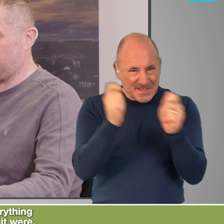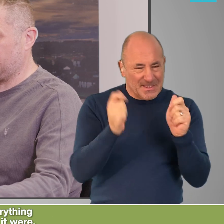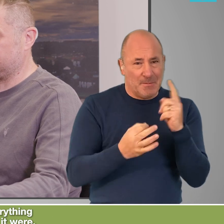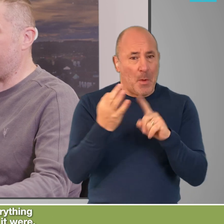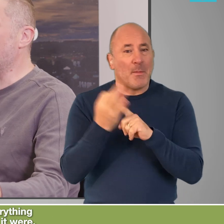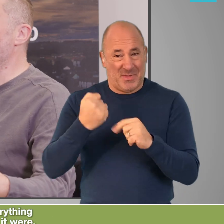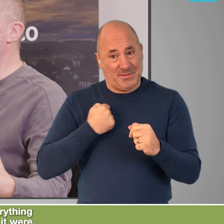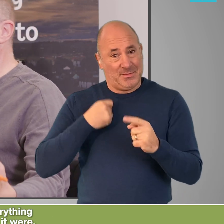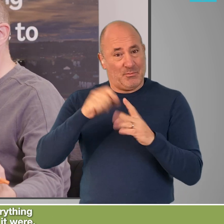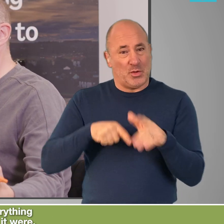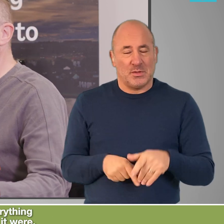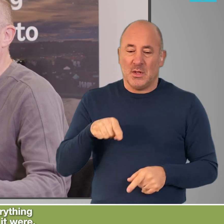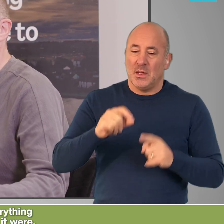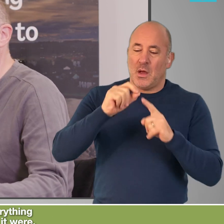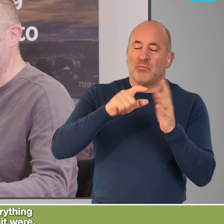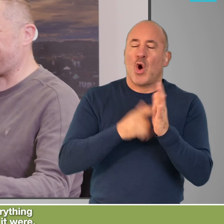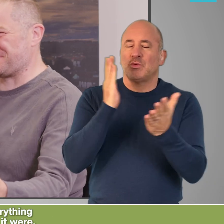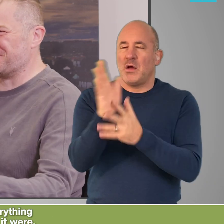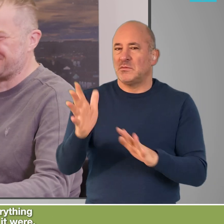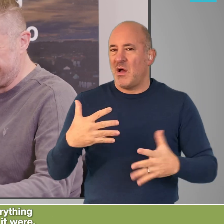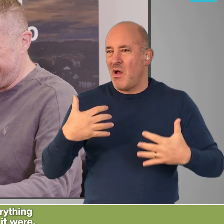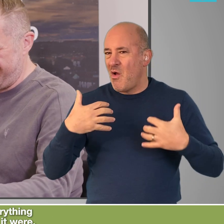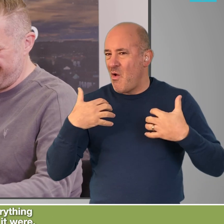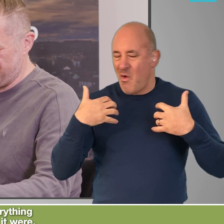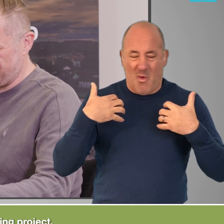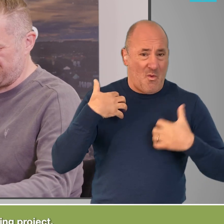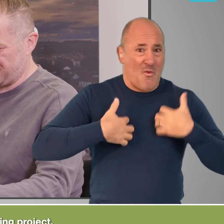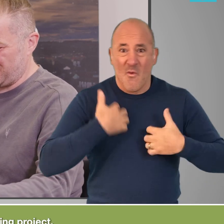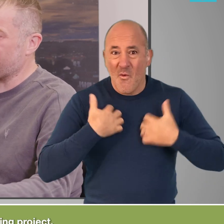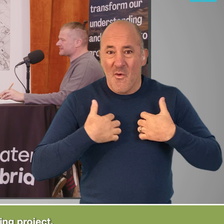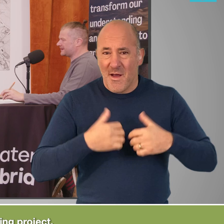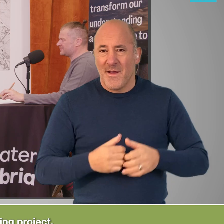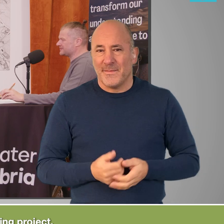considering everything but flood risk as it were. So it's quite an exciting project.